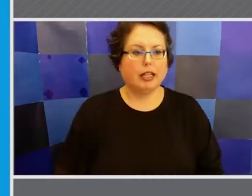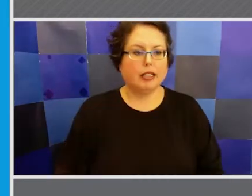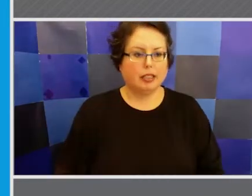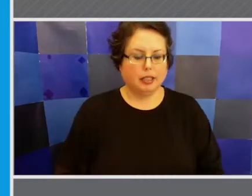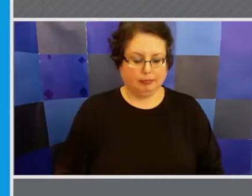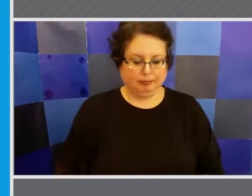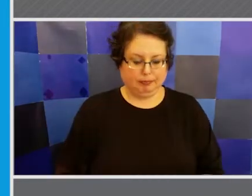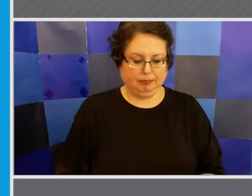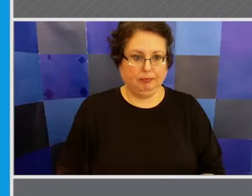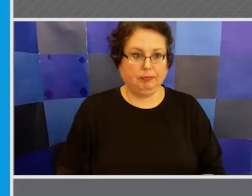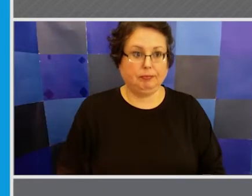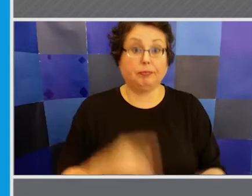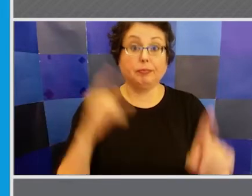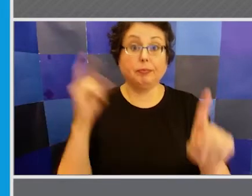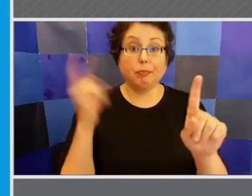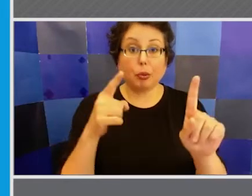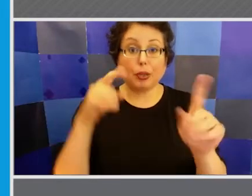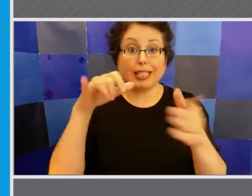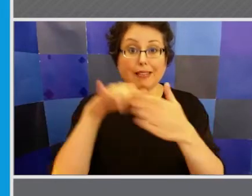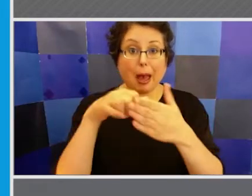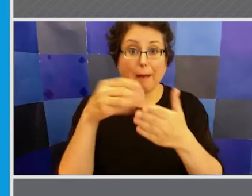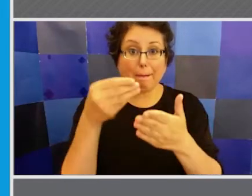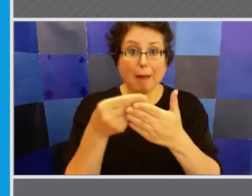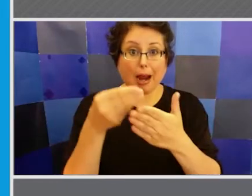The key to the funding as a supposed to meet a national objective.